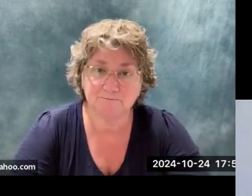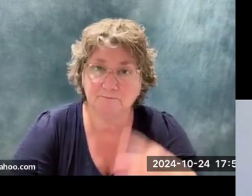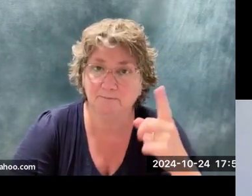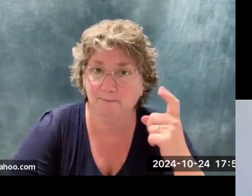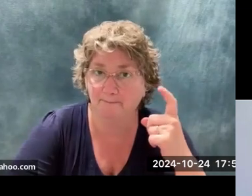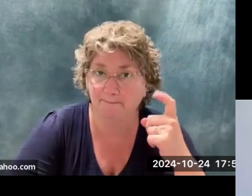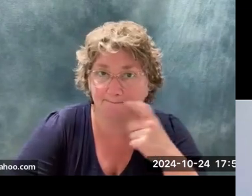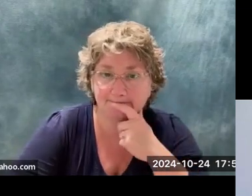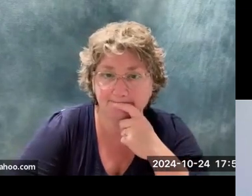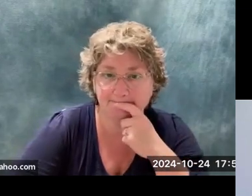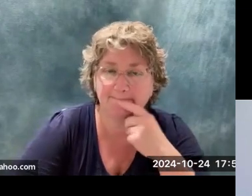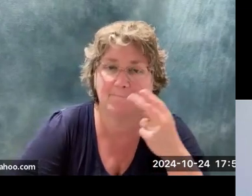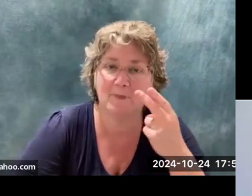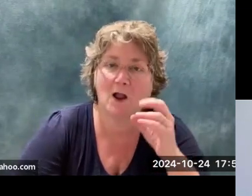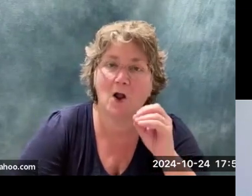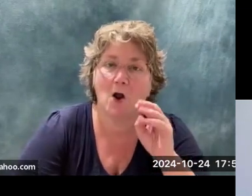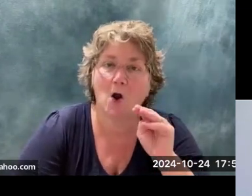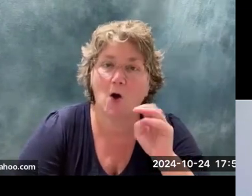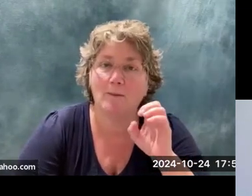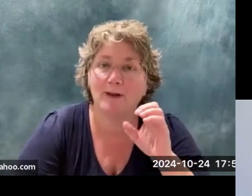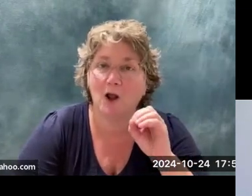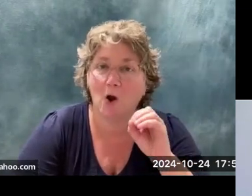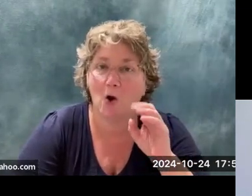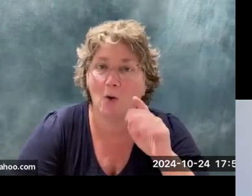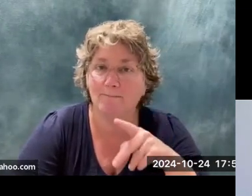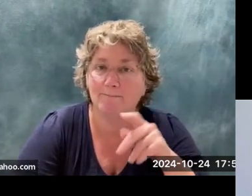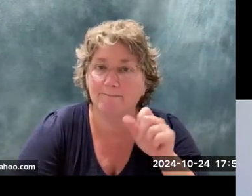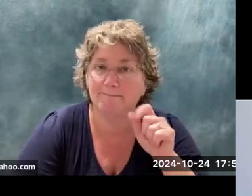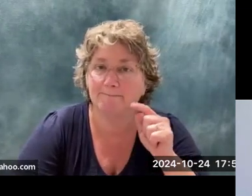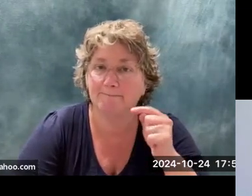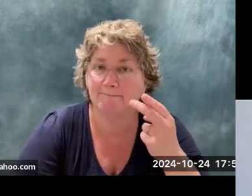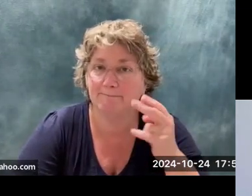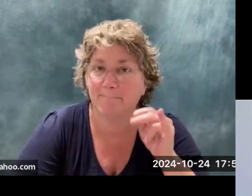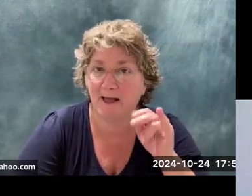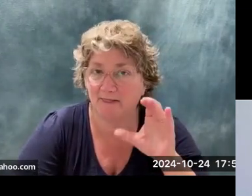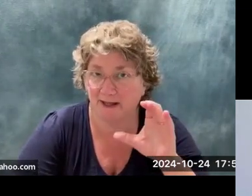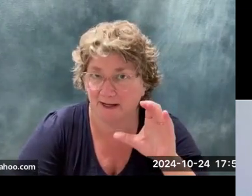Homeopathic remedies to be useful in helping our children stay healthy.